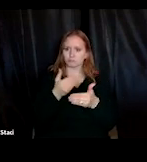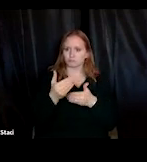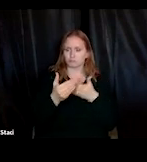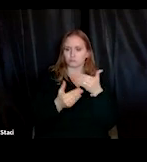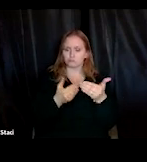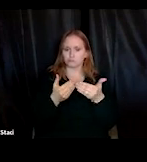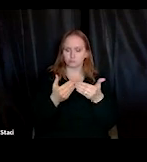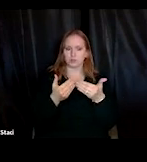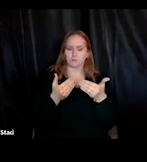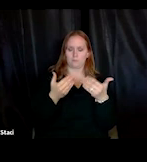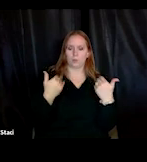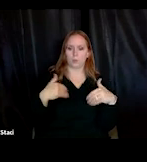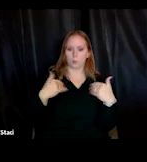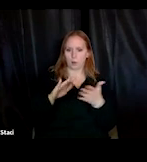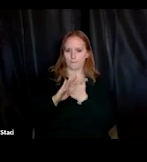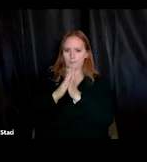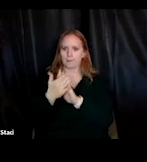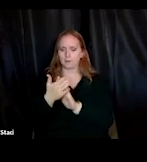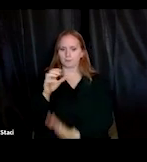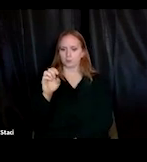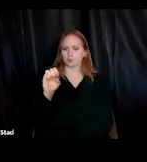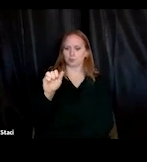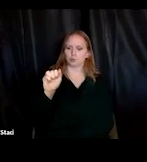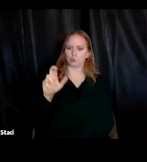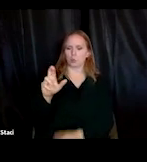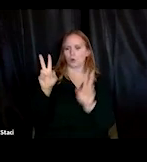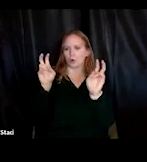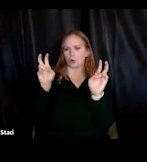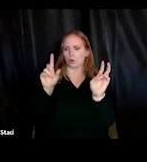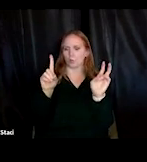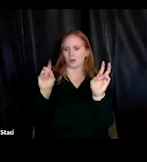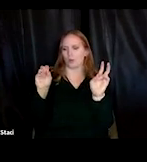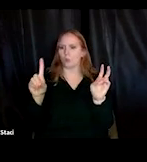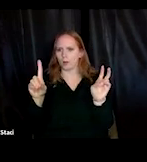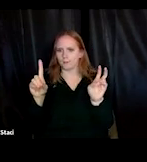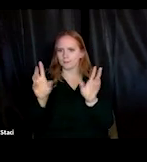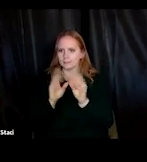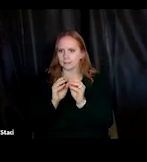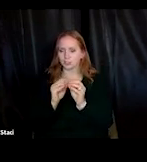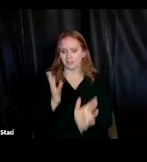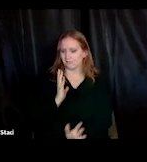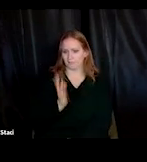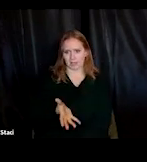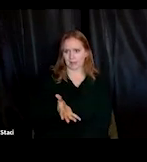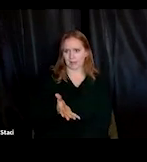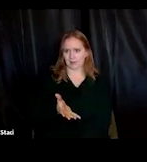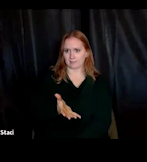into SOAR 101 sessions, which has really been fine because it's still been a consistent place